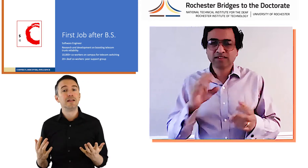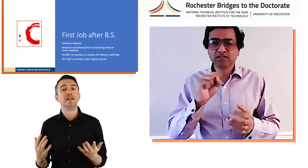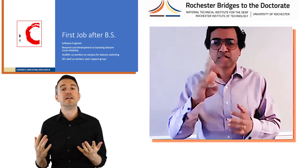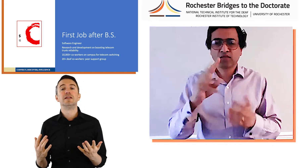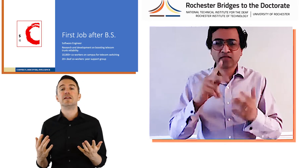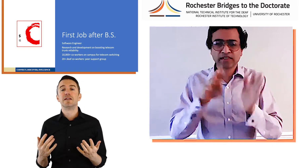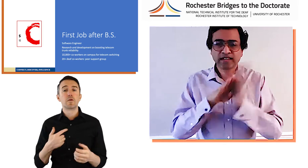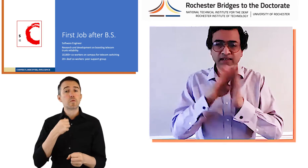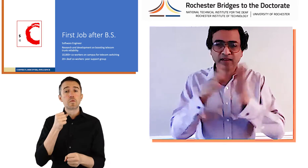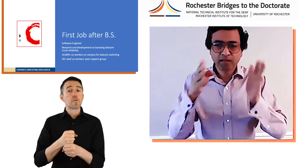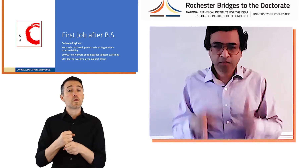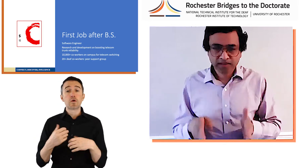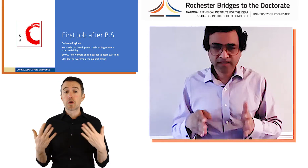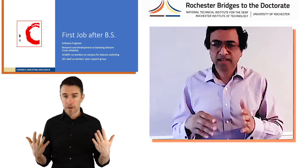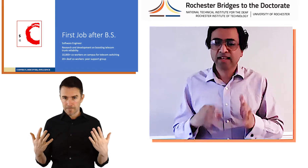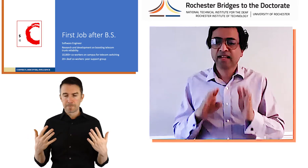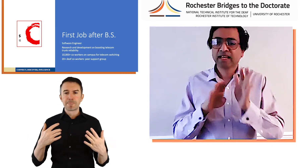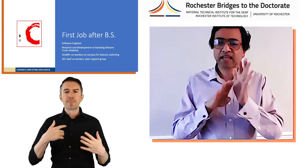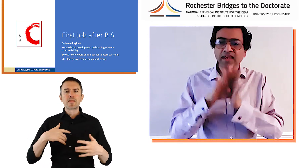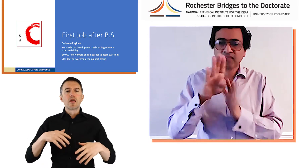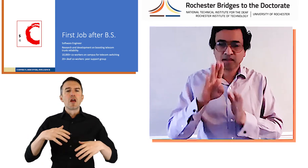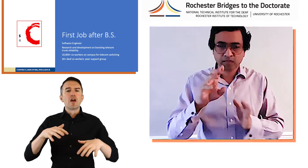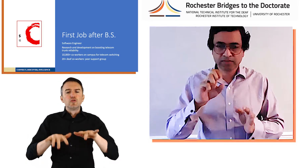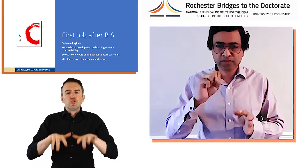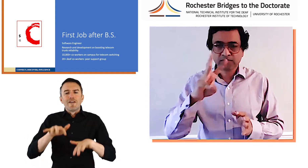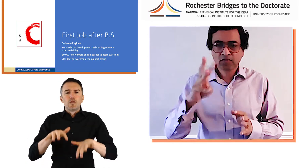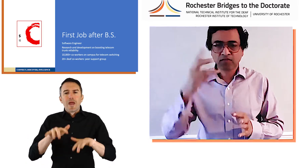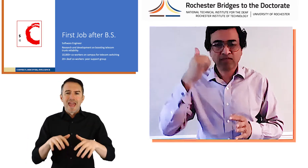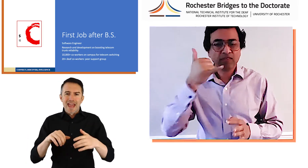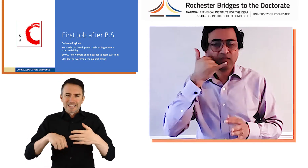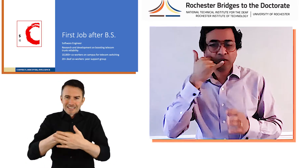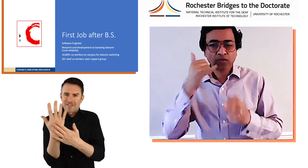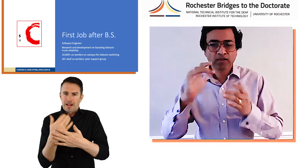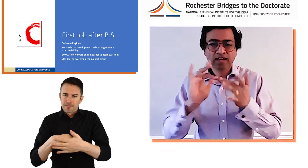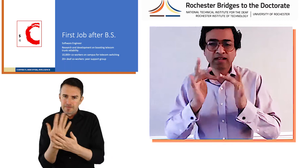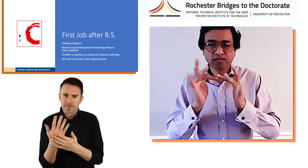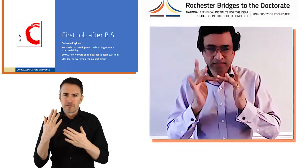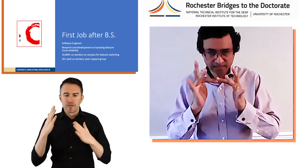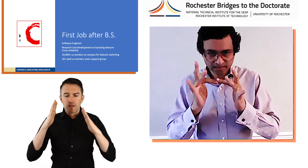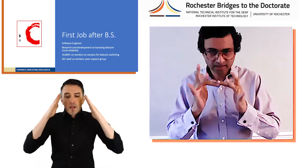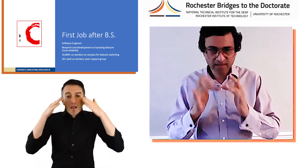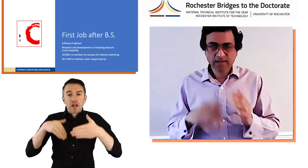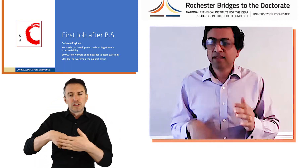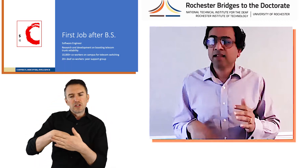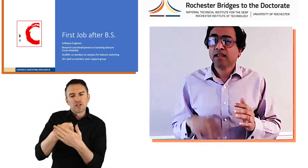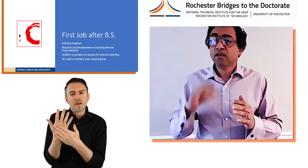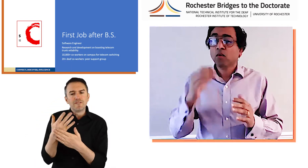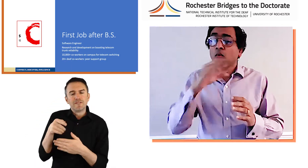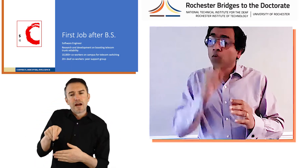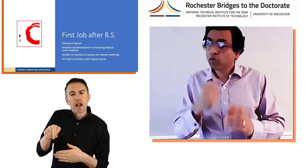And my work specifically was as a software developer, so I developed software for phone and internet,